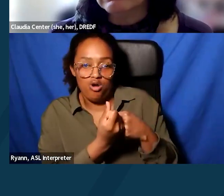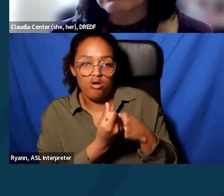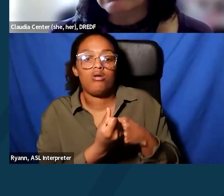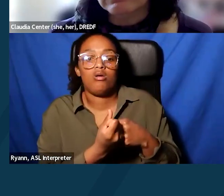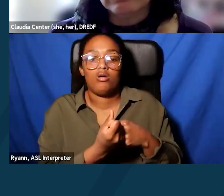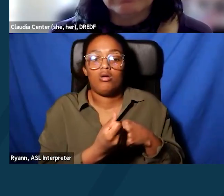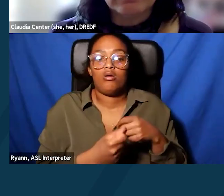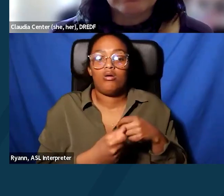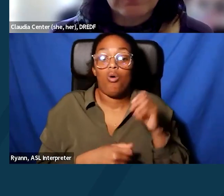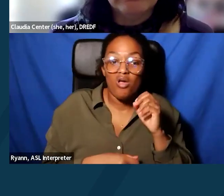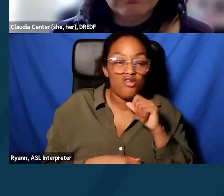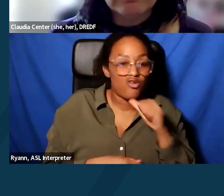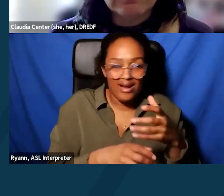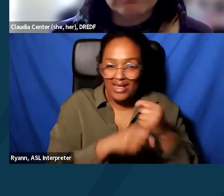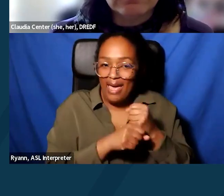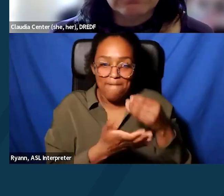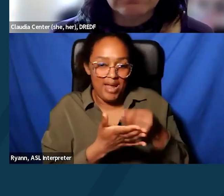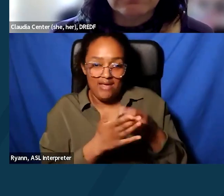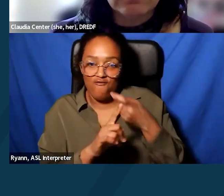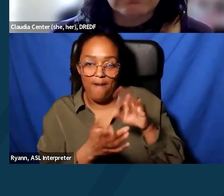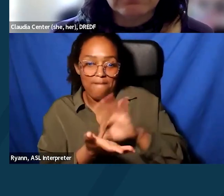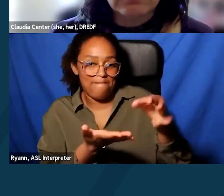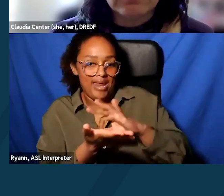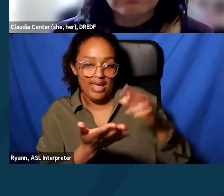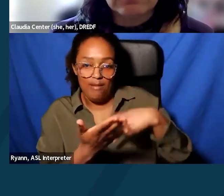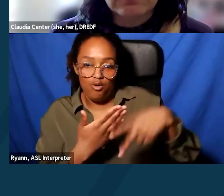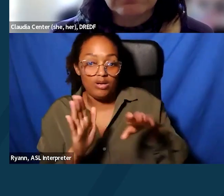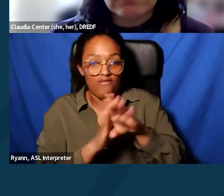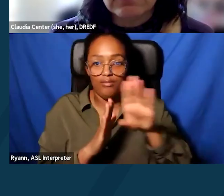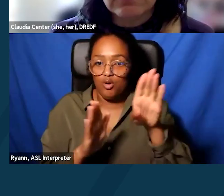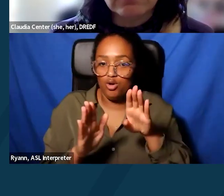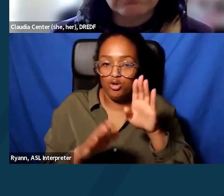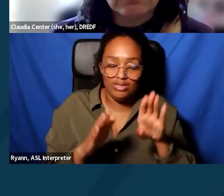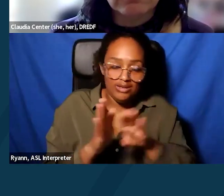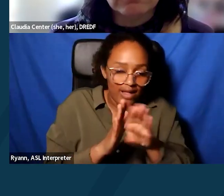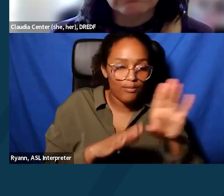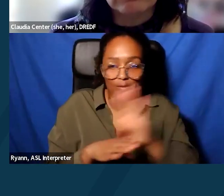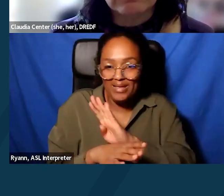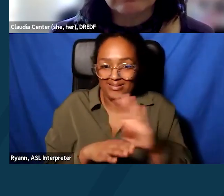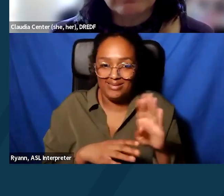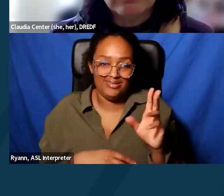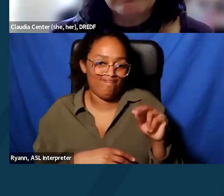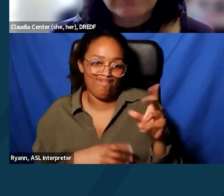required. And private equity is, I guess, putting some of these problems on steroids